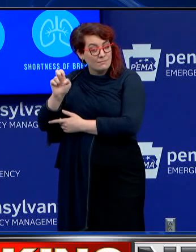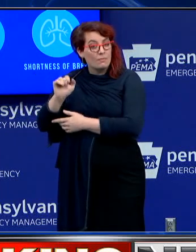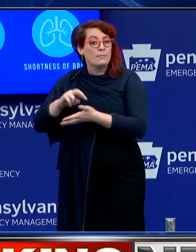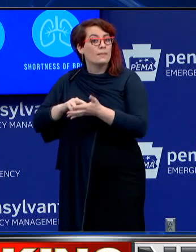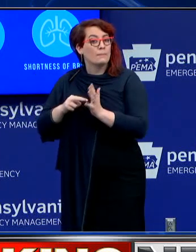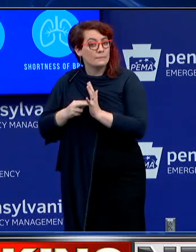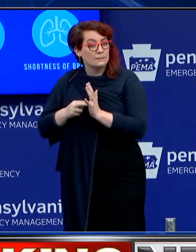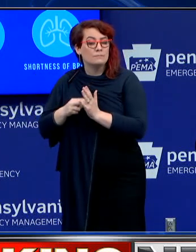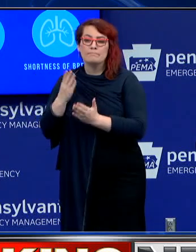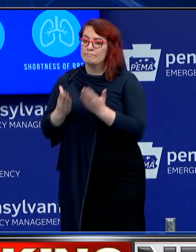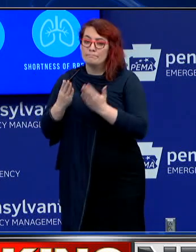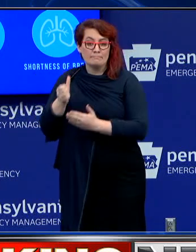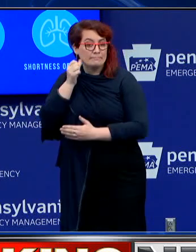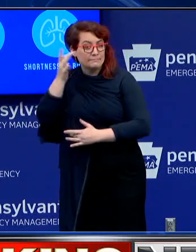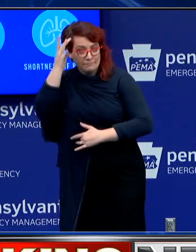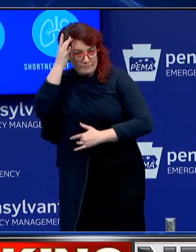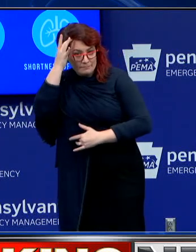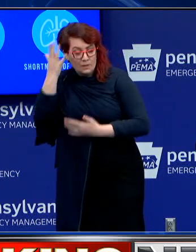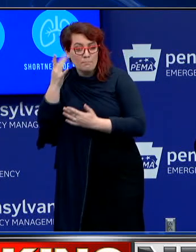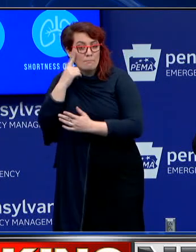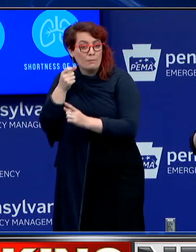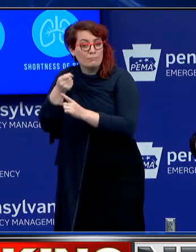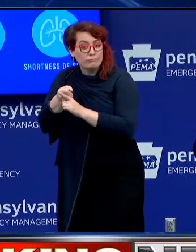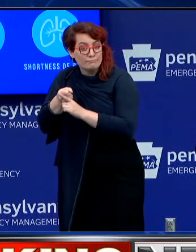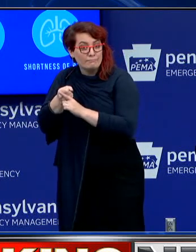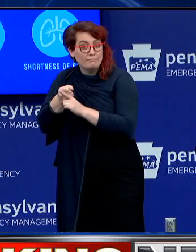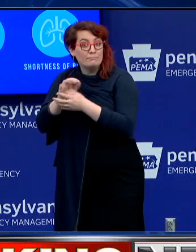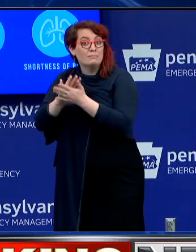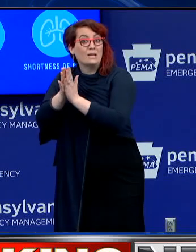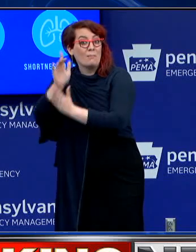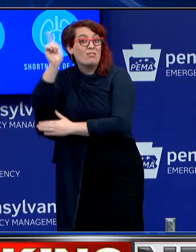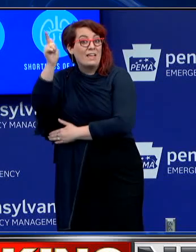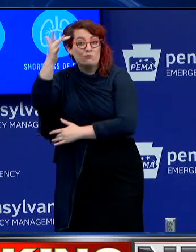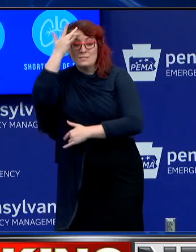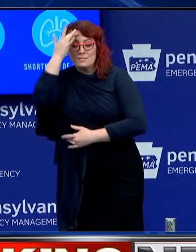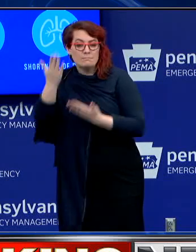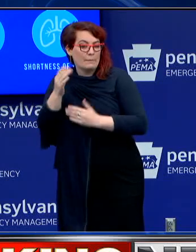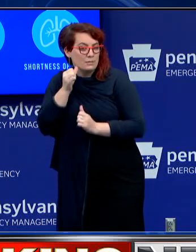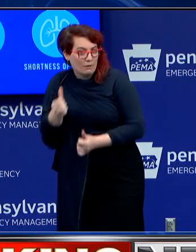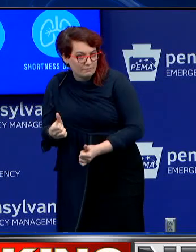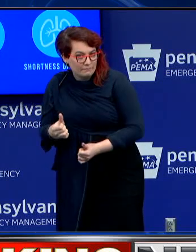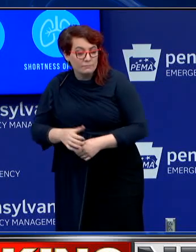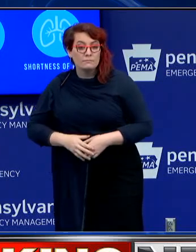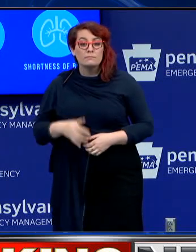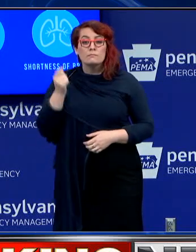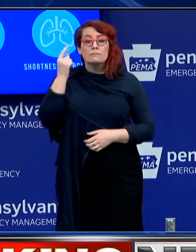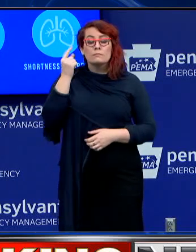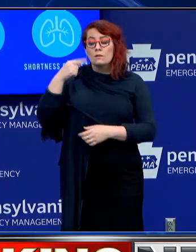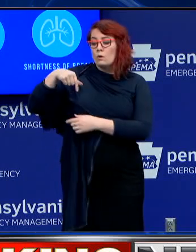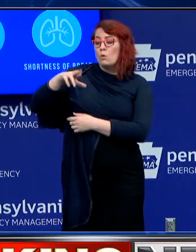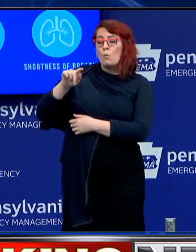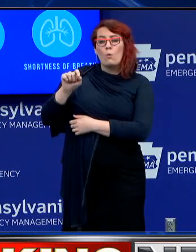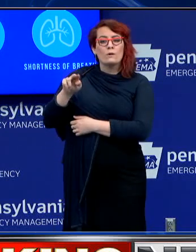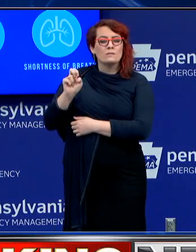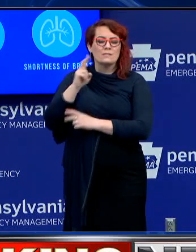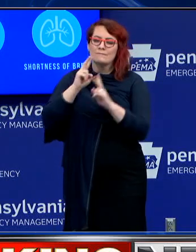AT CINNAMINSON NEW JERSEY, HOME OF THE PIRATES. WHAT DO YOU SAY WE GET READY AND OF THE PIRATES. WHAT DO YOU SAY WE GET READY AND MEET OUR TEAMS? WHAT DO YOU SAY WE GET READY AND MEET OUR TEAMS? >> MY NAME IS KAYLA, I'M AN